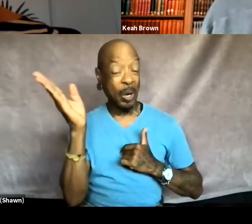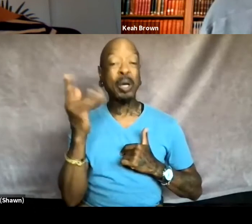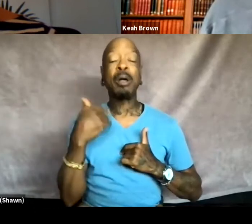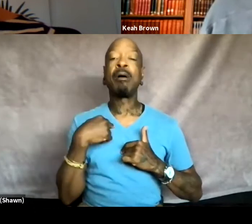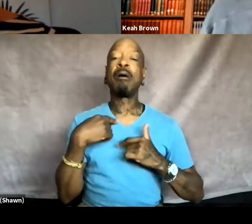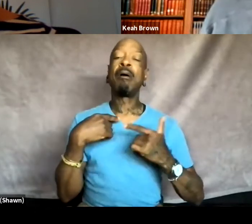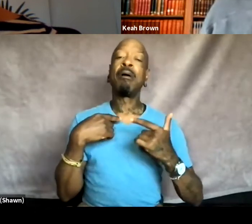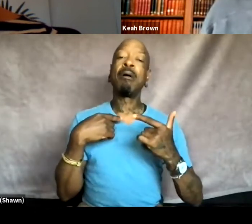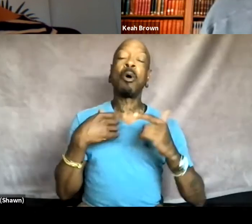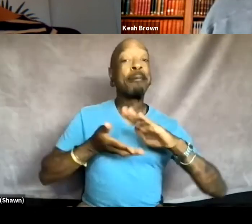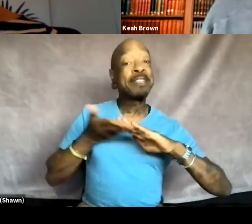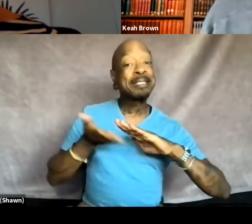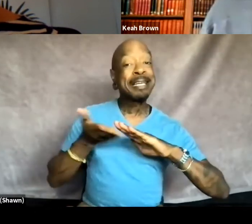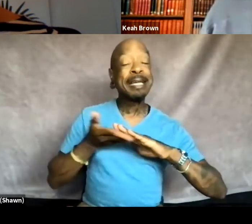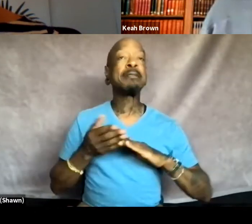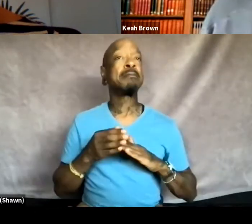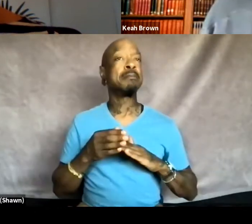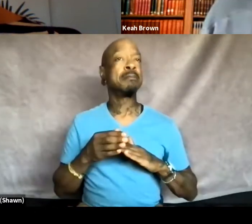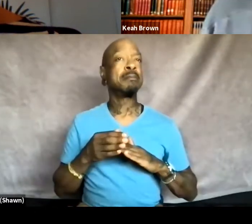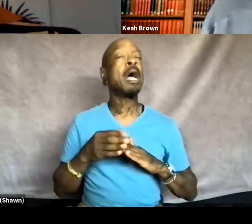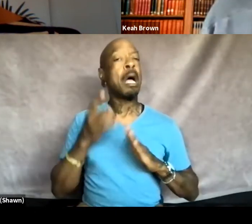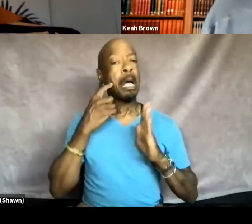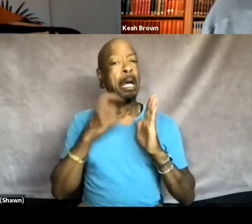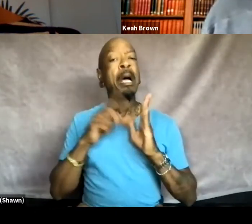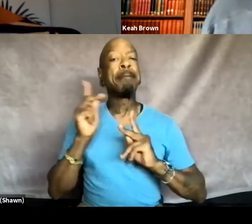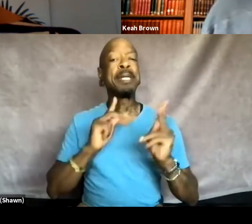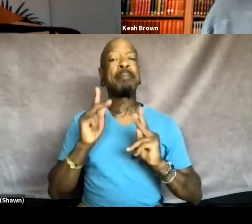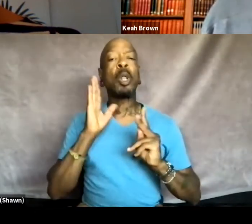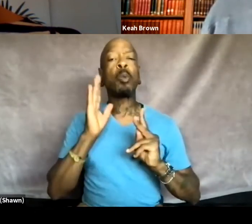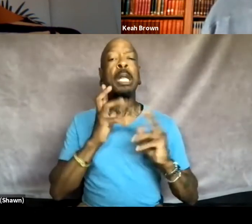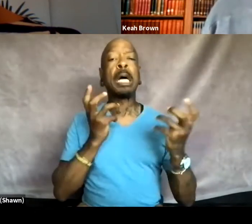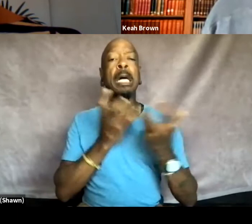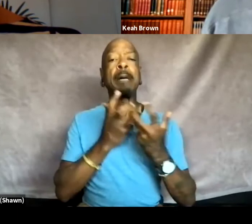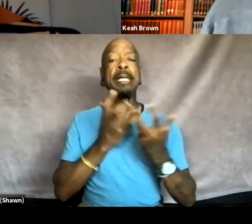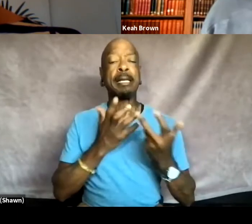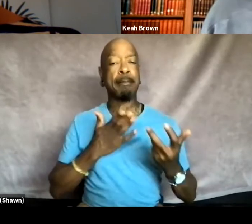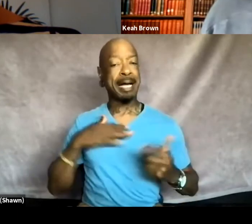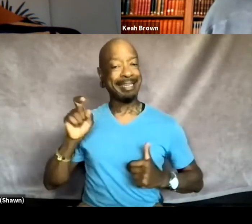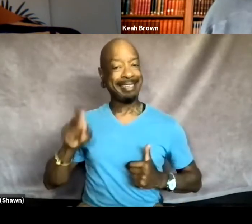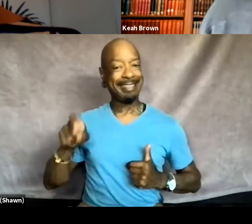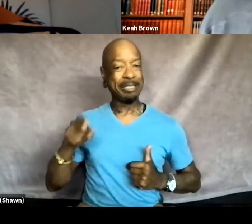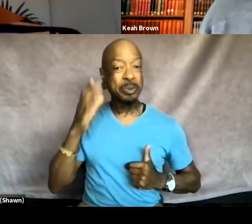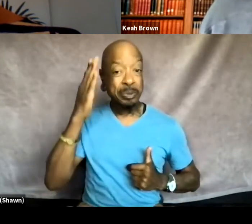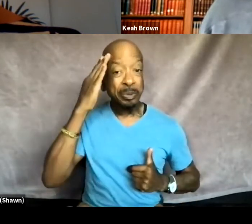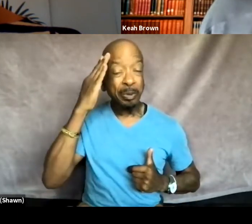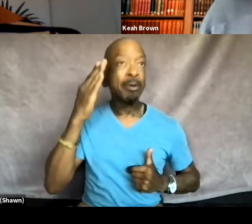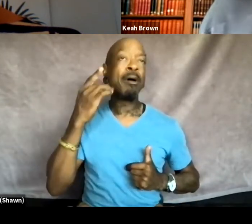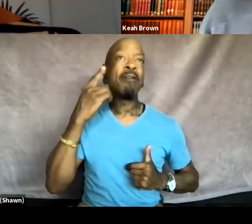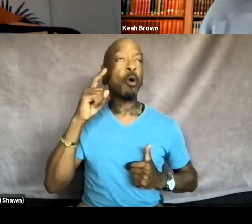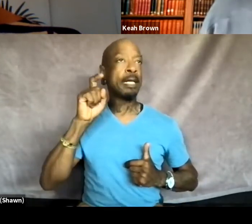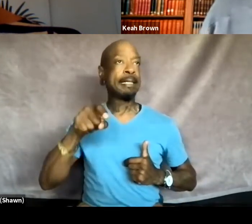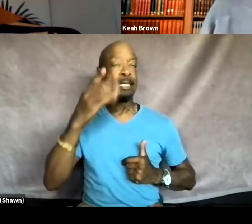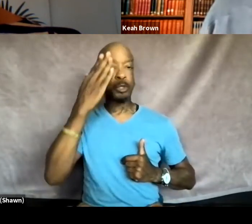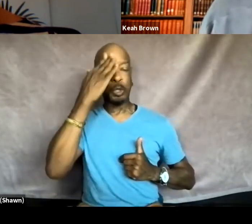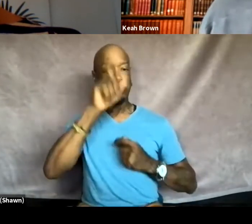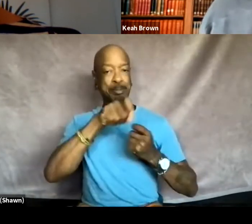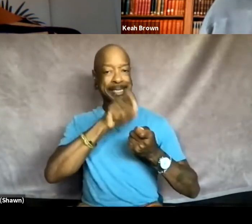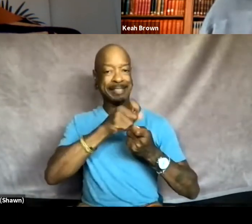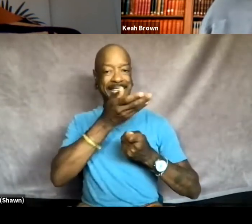Keah Brown: will accommodate my need, for you know needing to know specifics I'm a specific